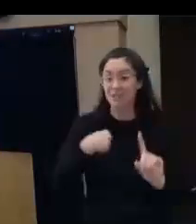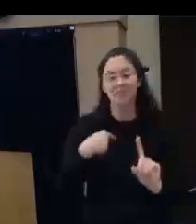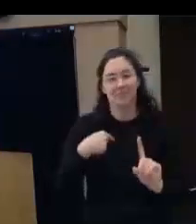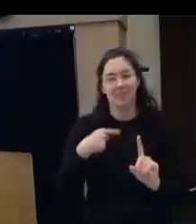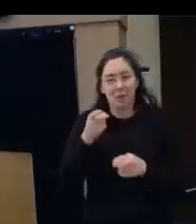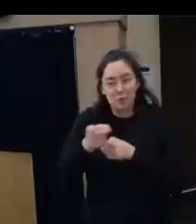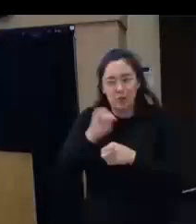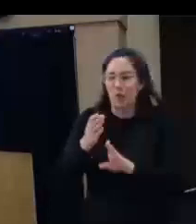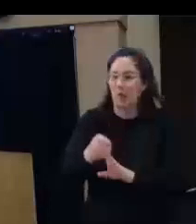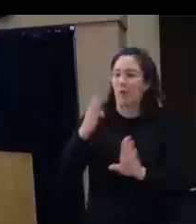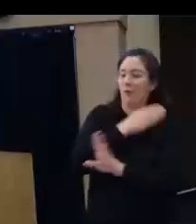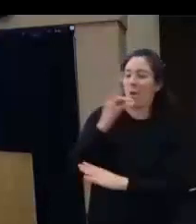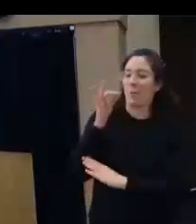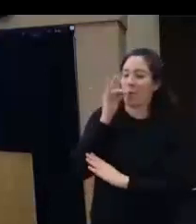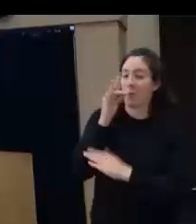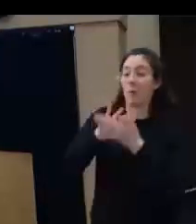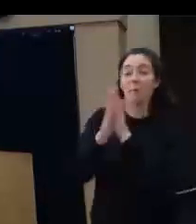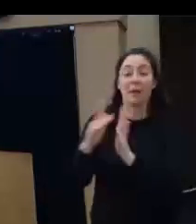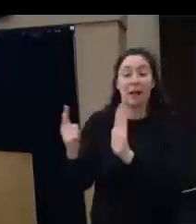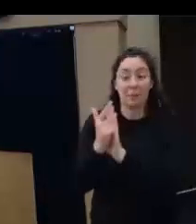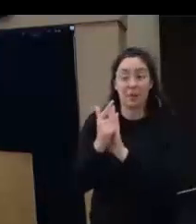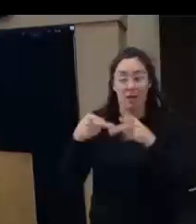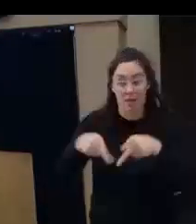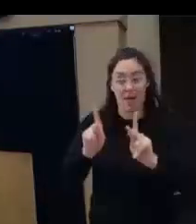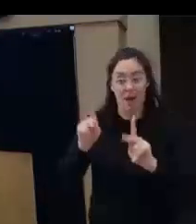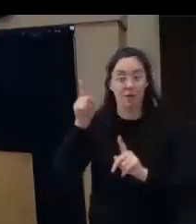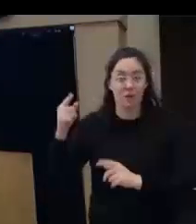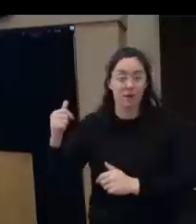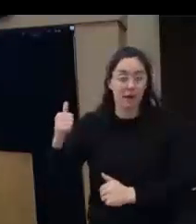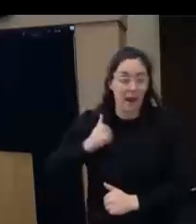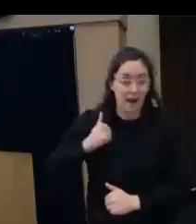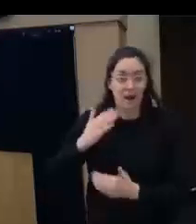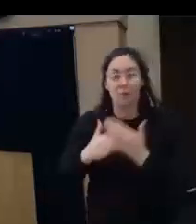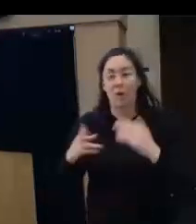before marijuana became legal in parts of Canada well Canada and parts of the US and I said well